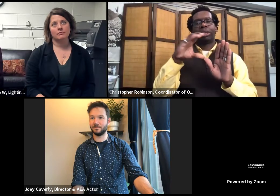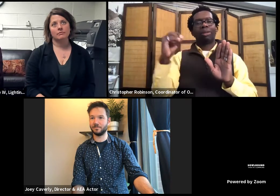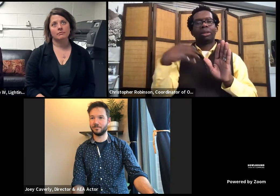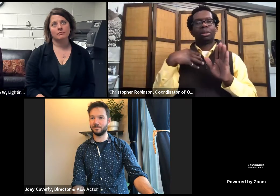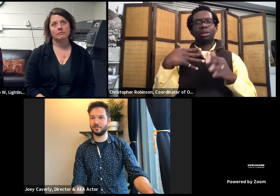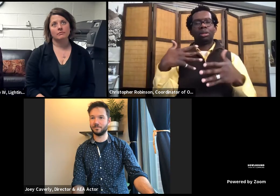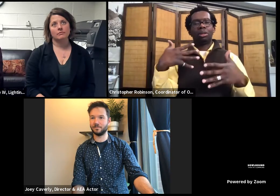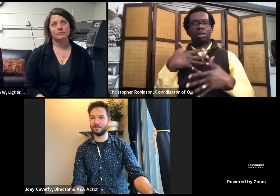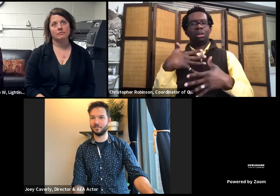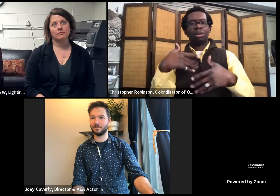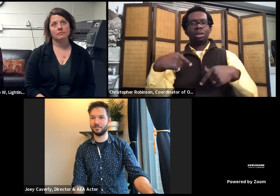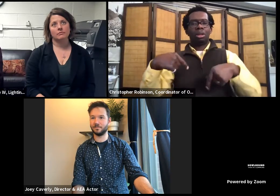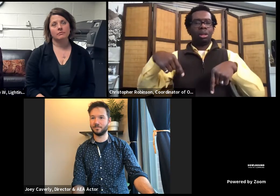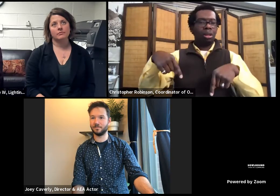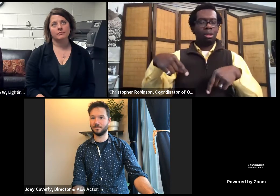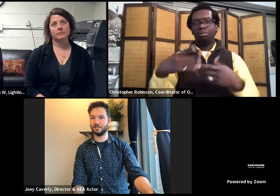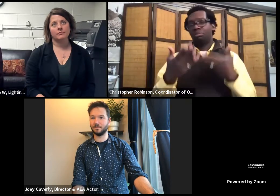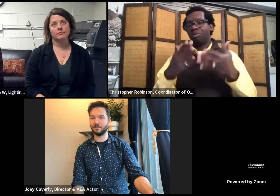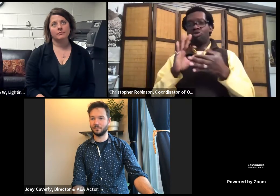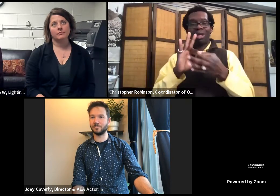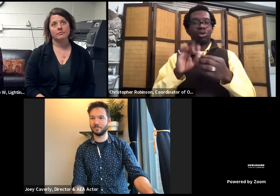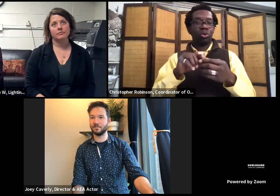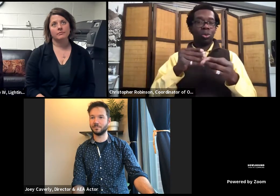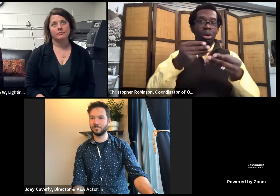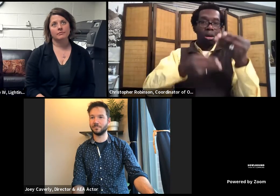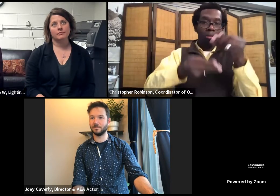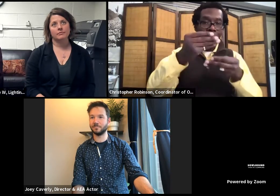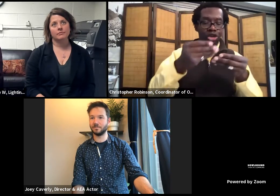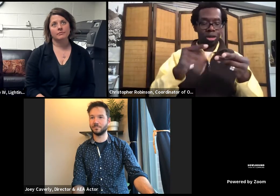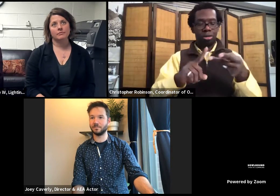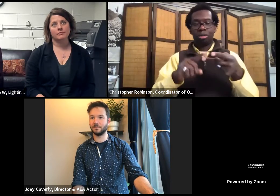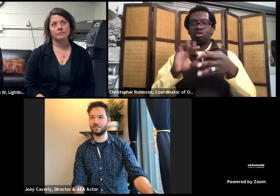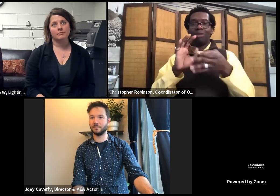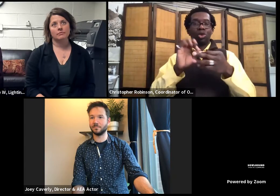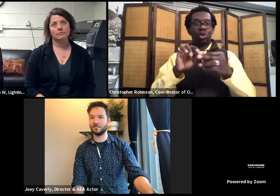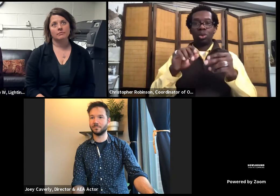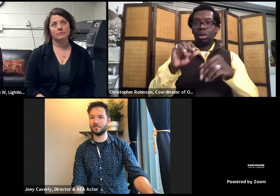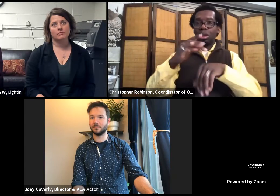What kind of open-mindedness is missing? 'Cause maybe they have concerns about budgets,